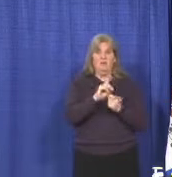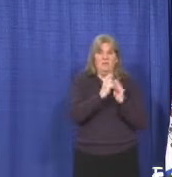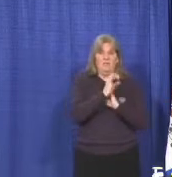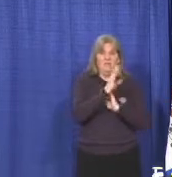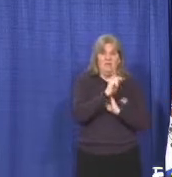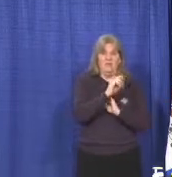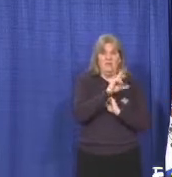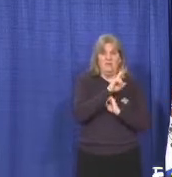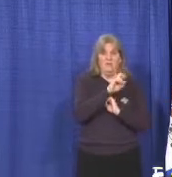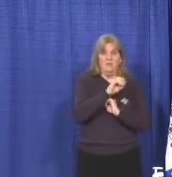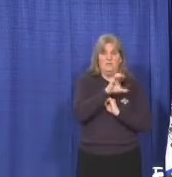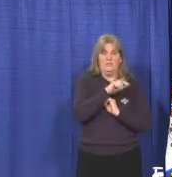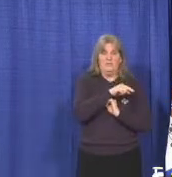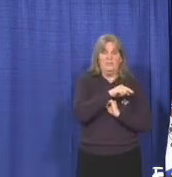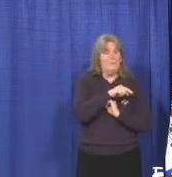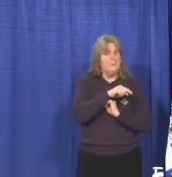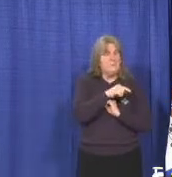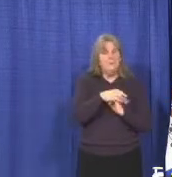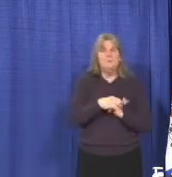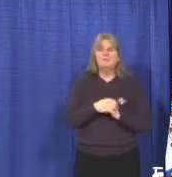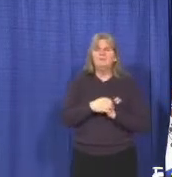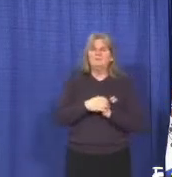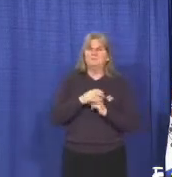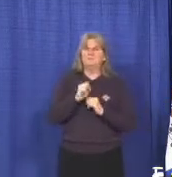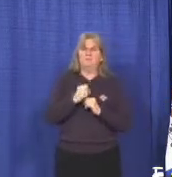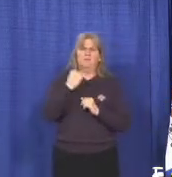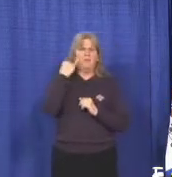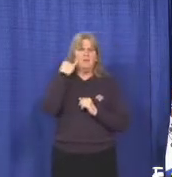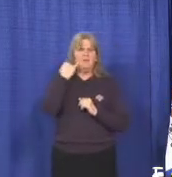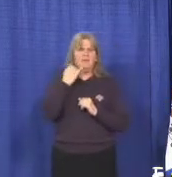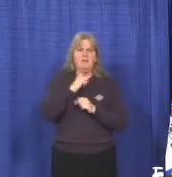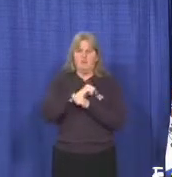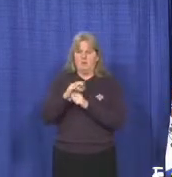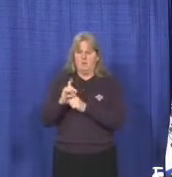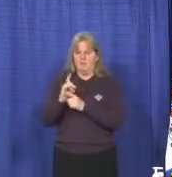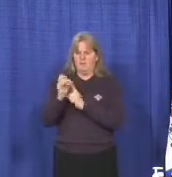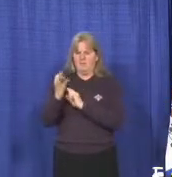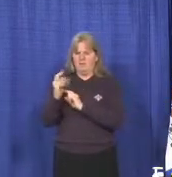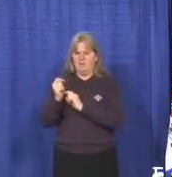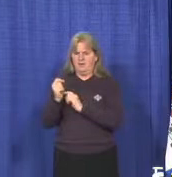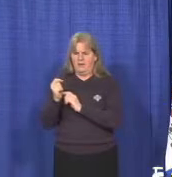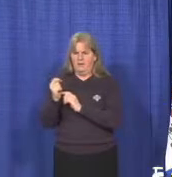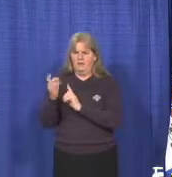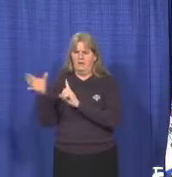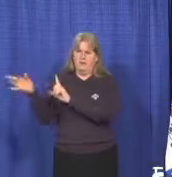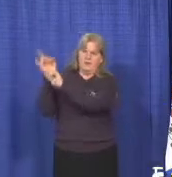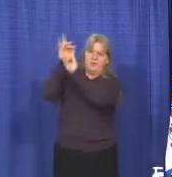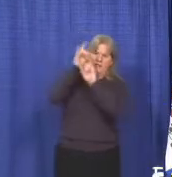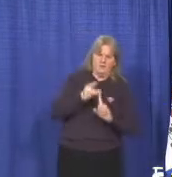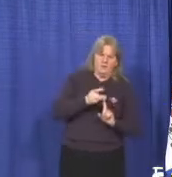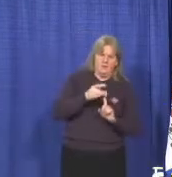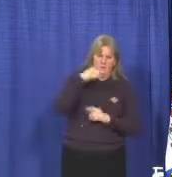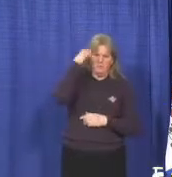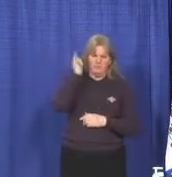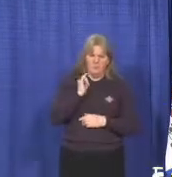If we were to live and COVID-19 in the territory without measures in place we could lose